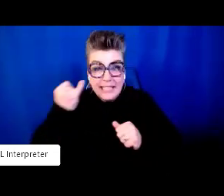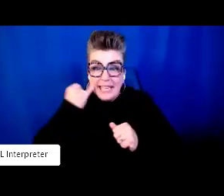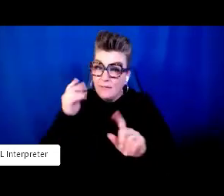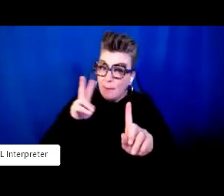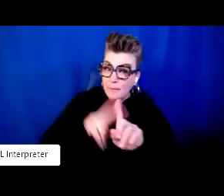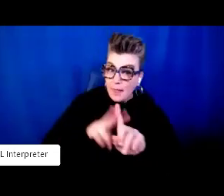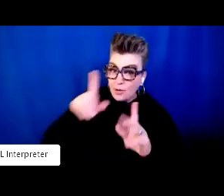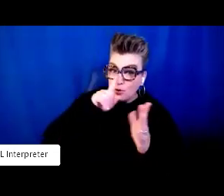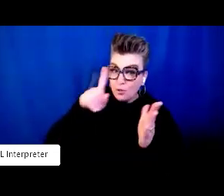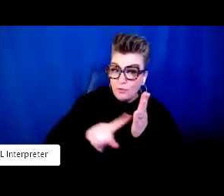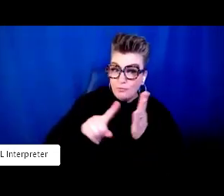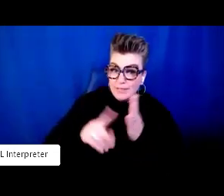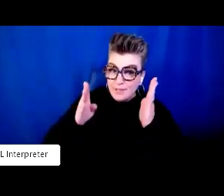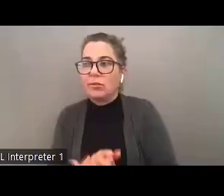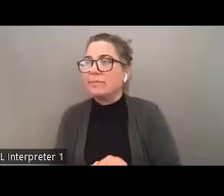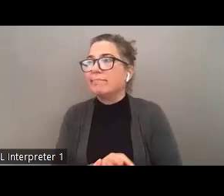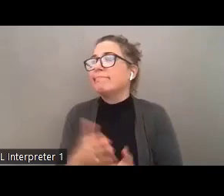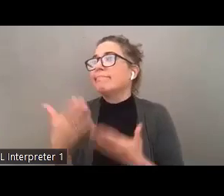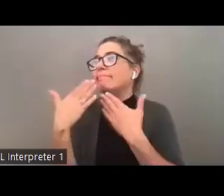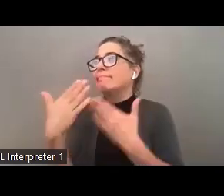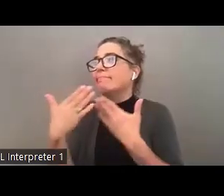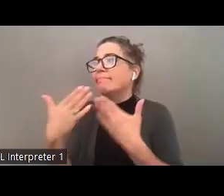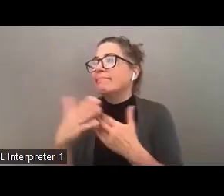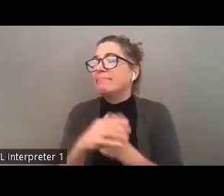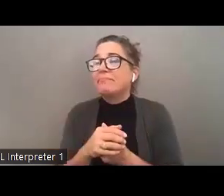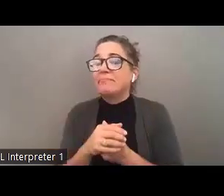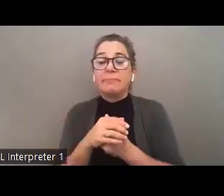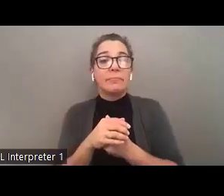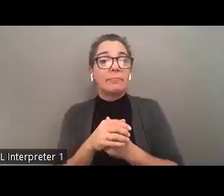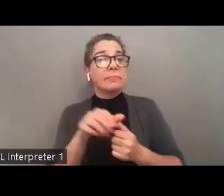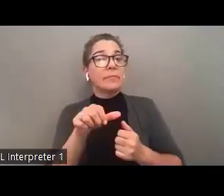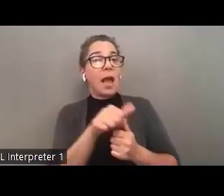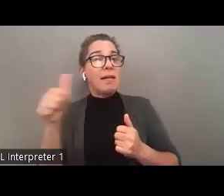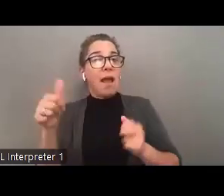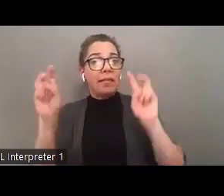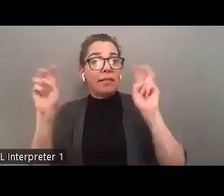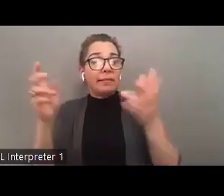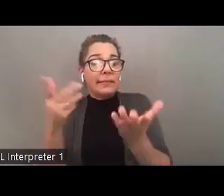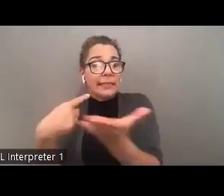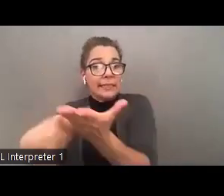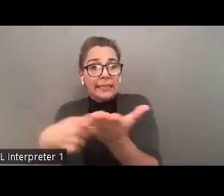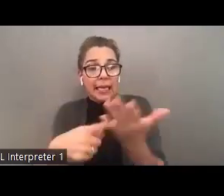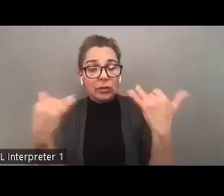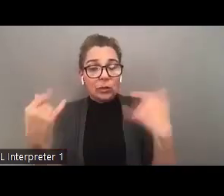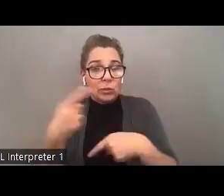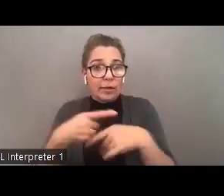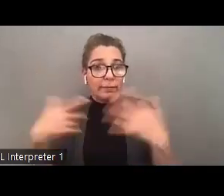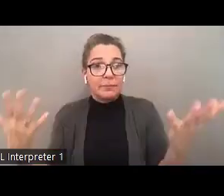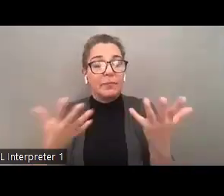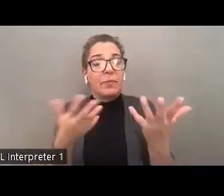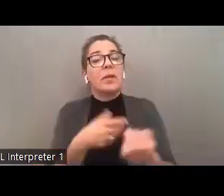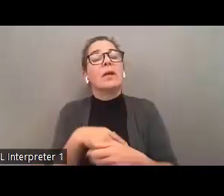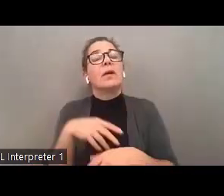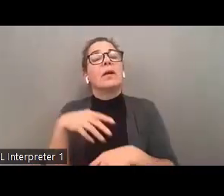Elyse Sullivan: Thank you, Taunton. Another topic that I wanted to touch on today is the interaction between the genomic data